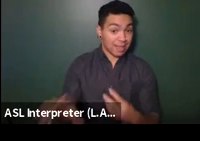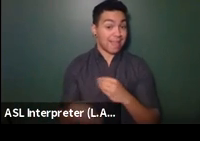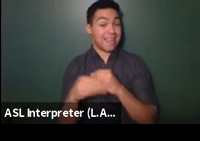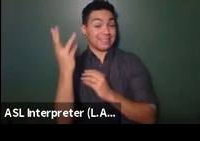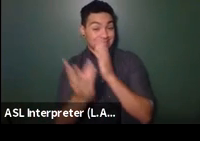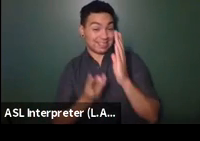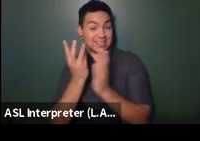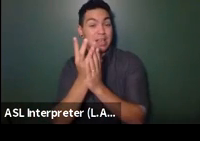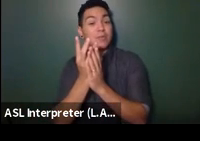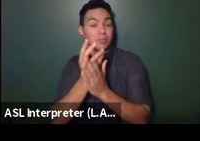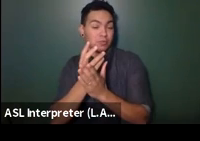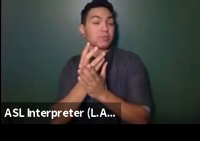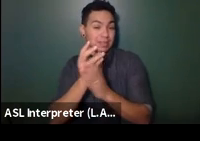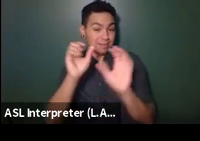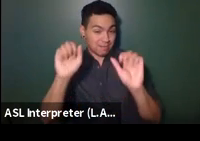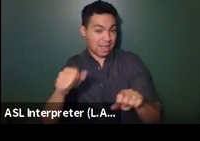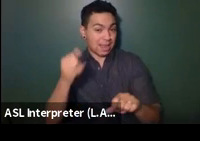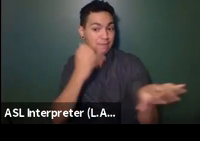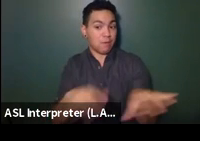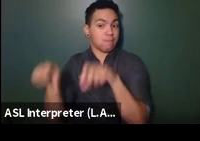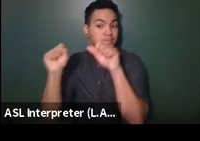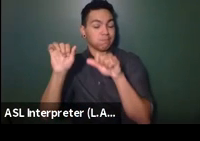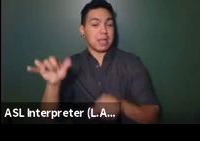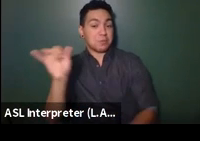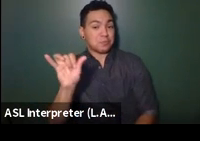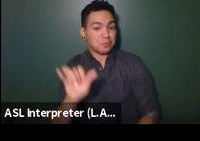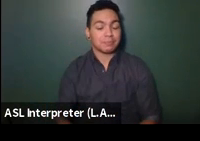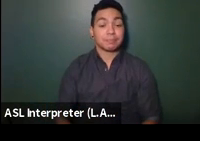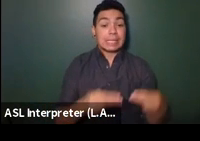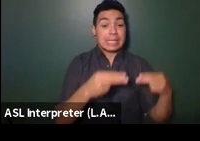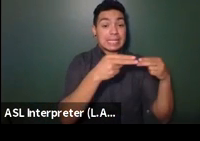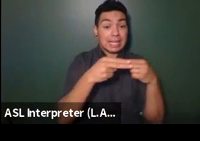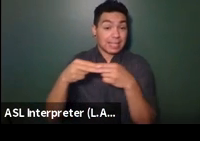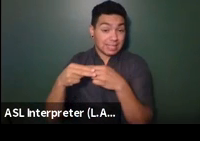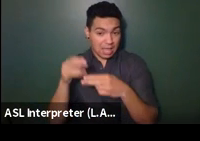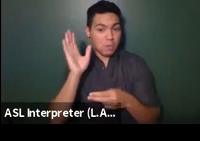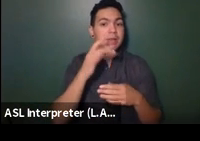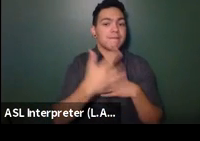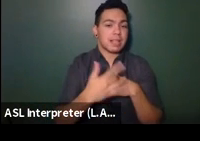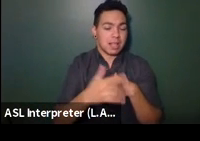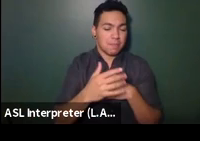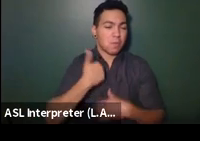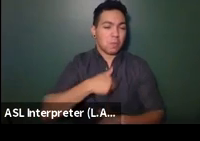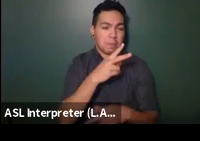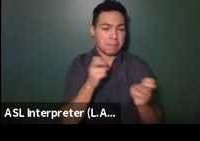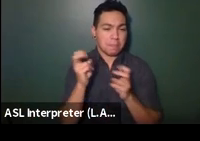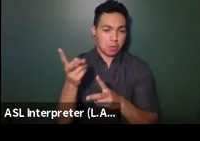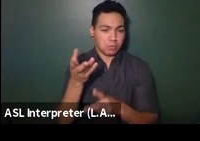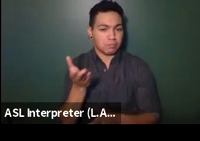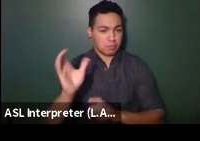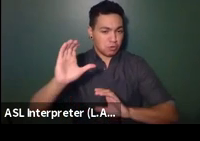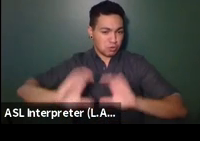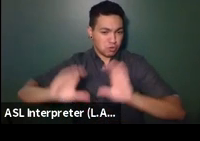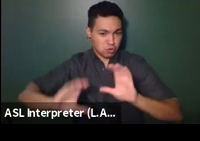ESD 189 - Amy Colburn: If you take that course as well. The slide decks will be available. I will post the slide decks in the chat for you here today.